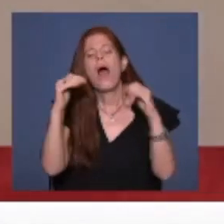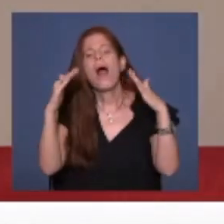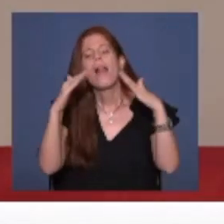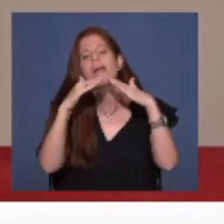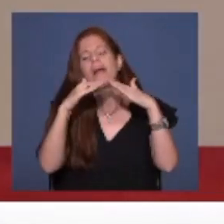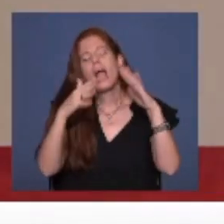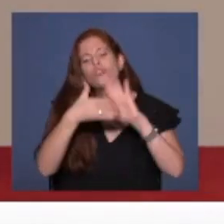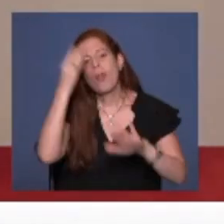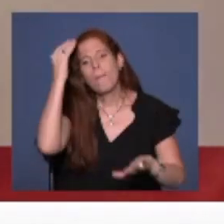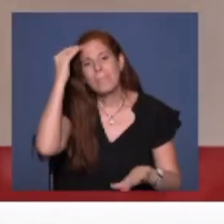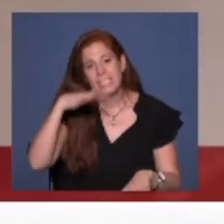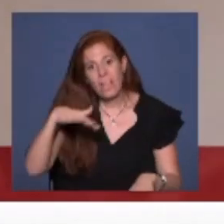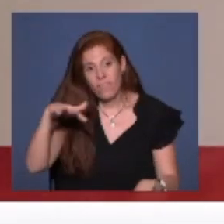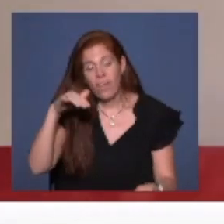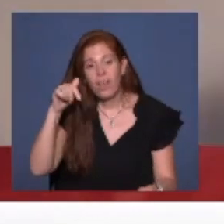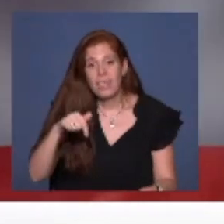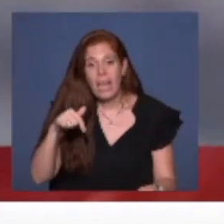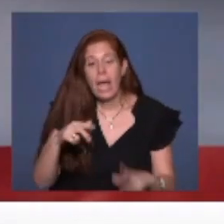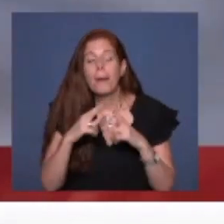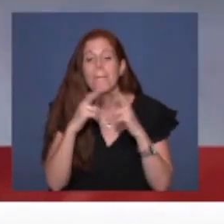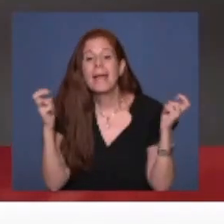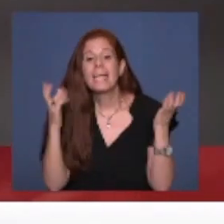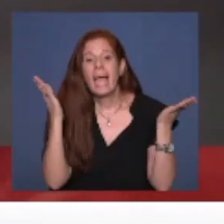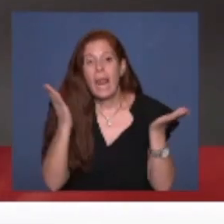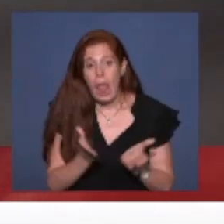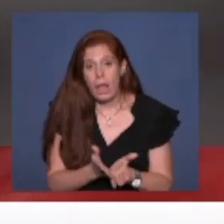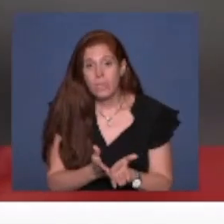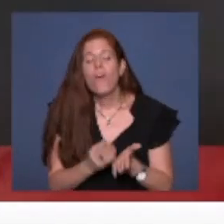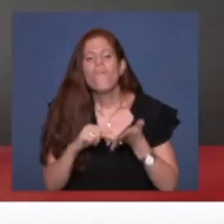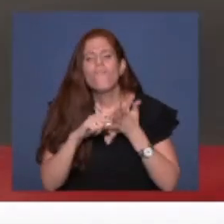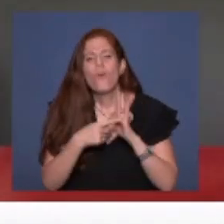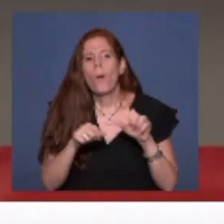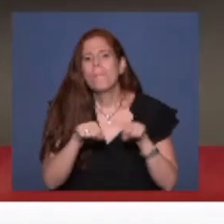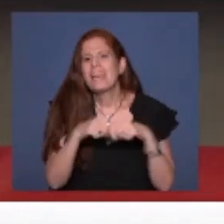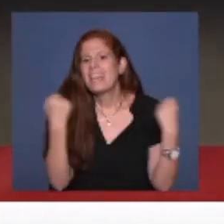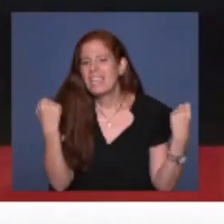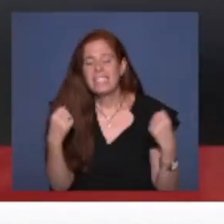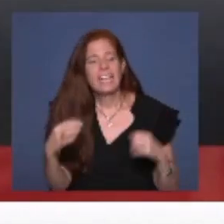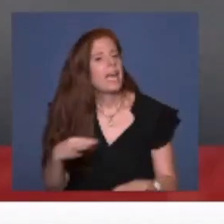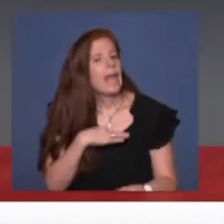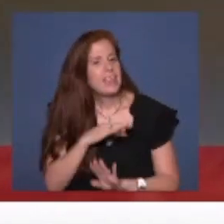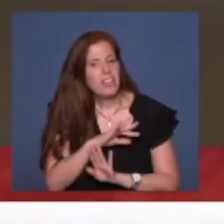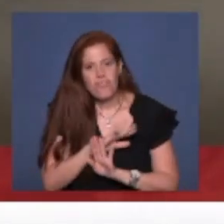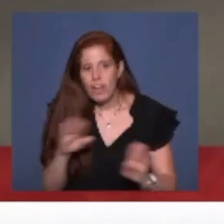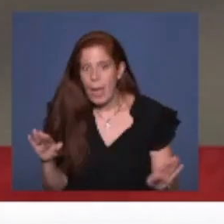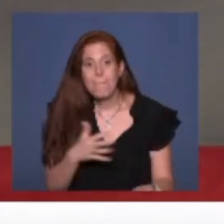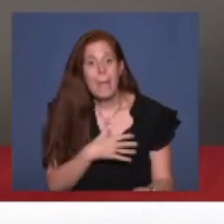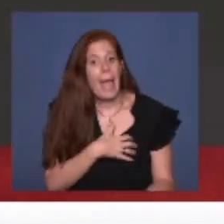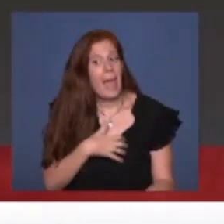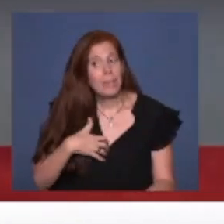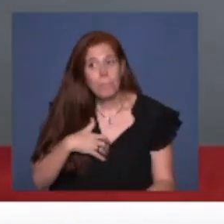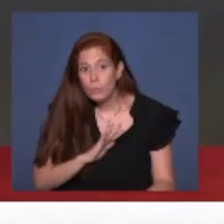It caused damage, there were no injuries reported, there were seven people who had to be treated for anxiety,